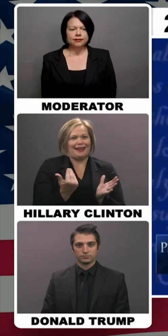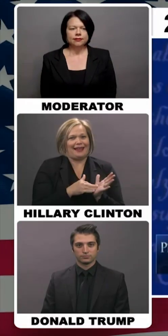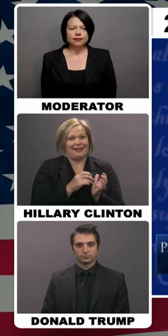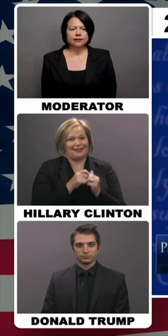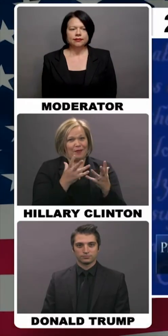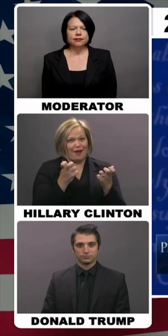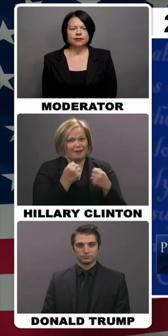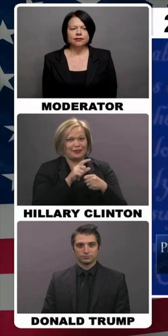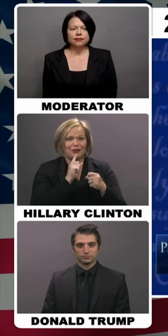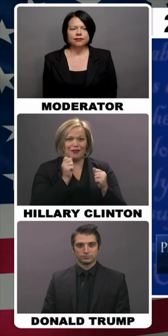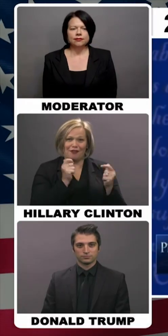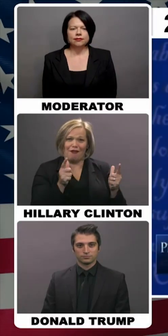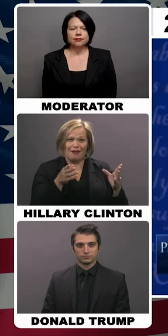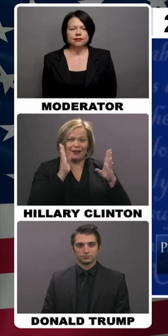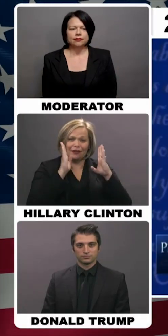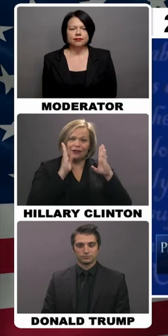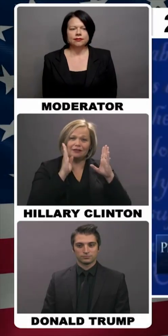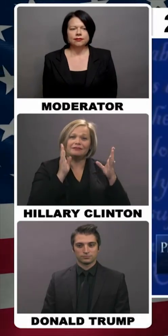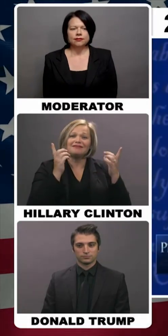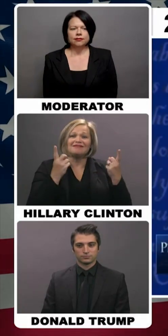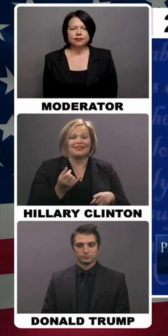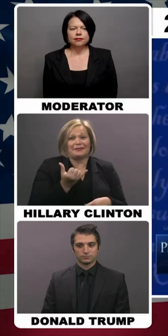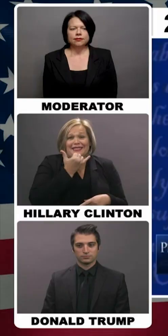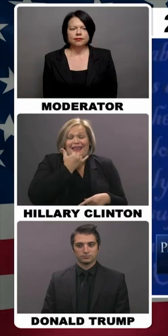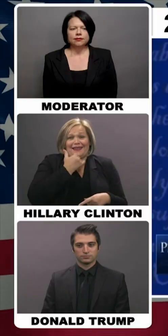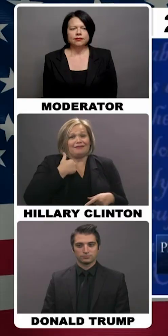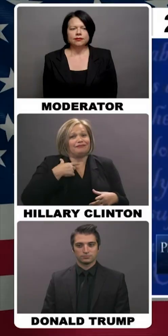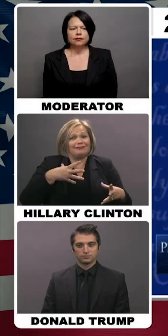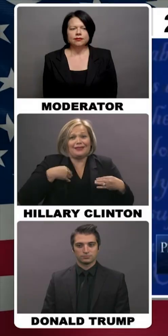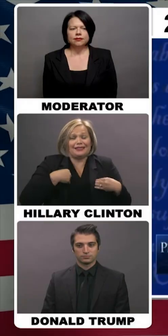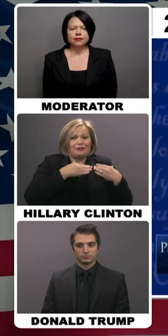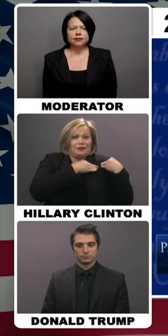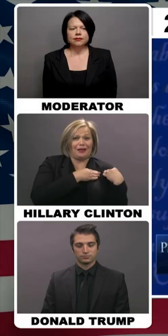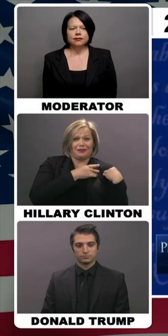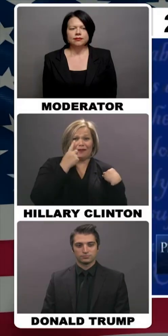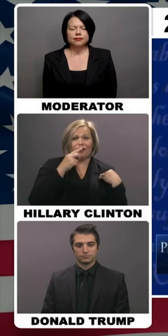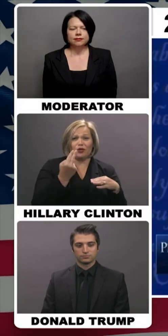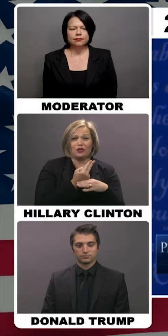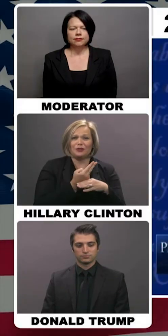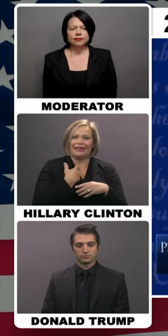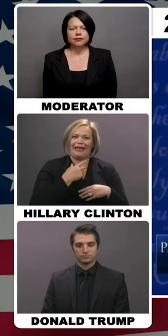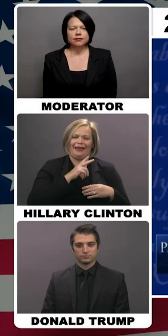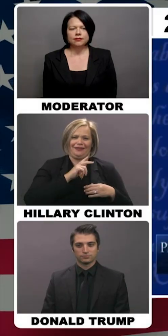That was a mistake. And I take responsibility for using a personal email account.